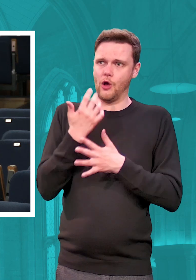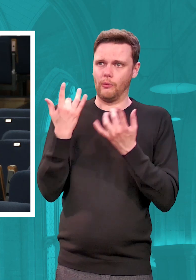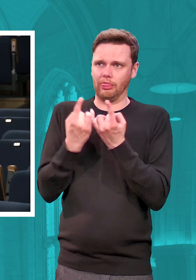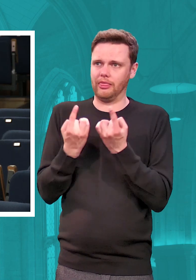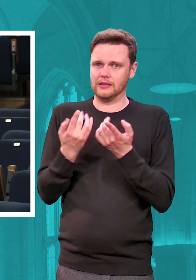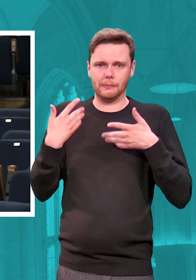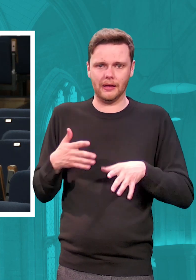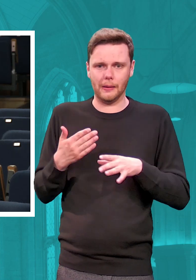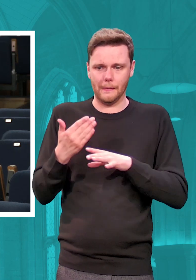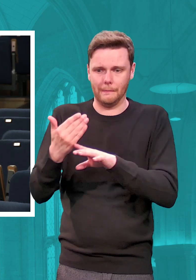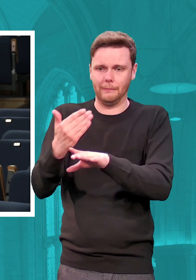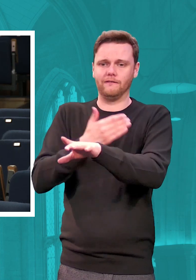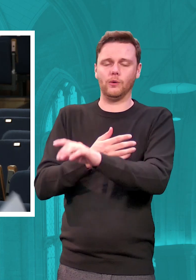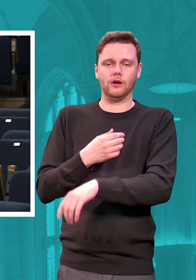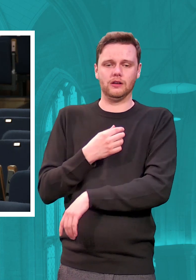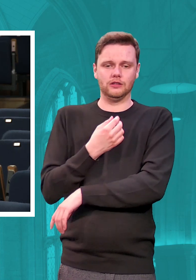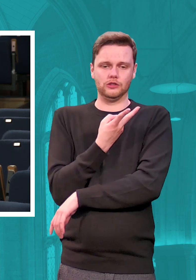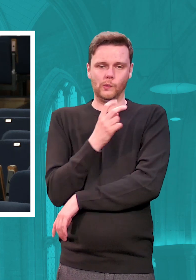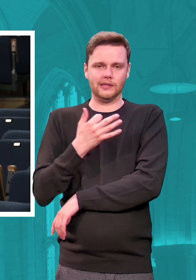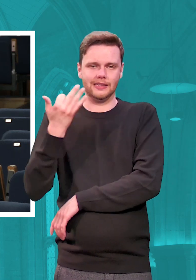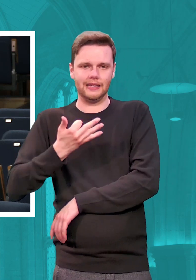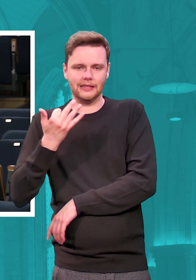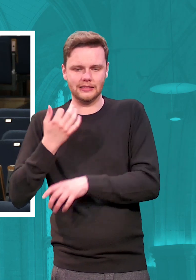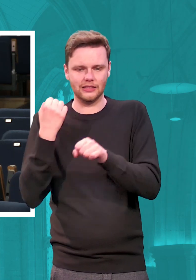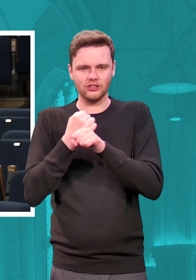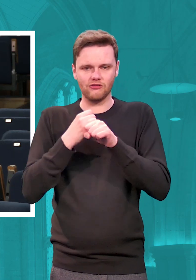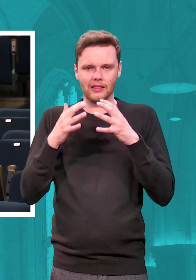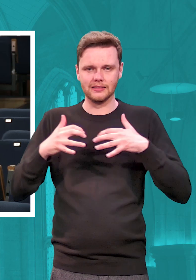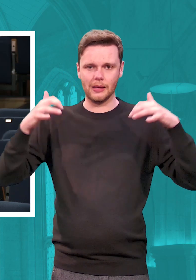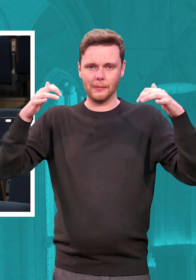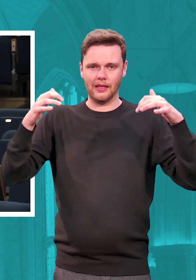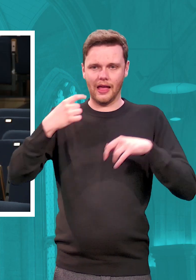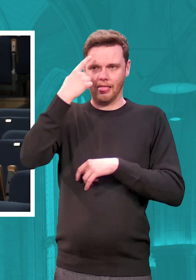before the 2019 General Assembly, then there's no way back there.